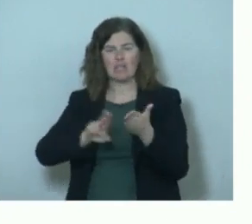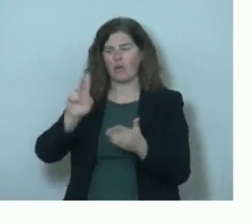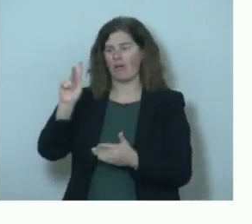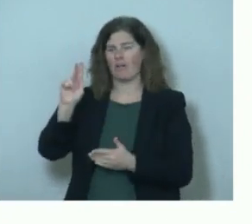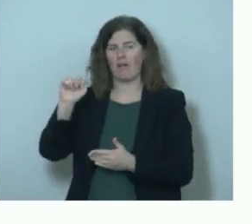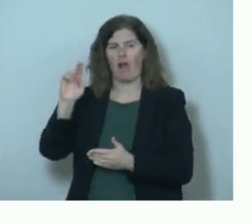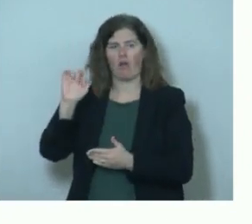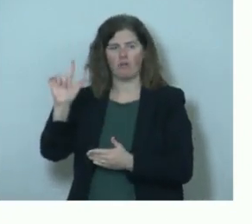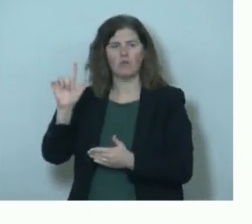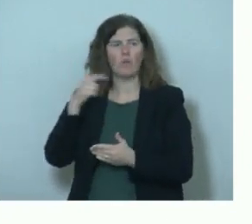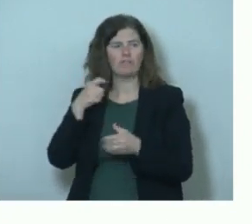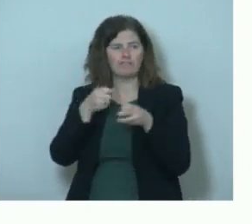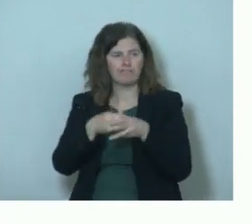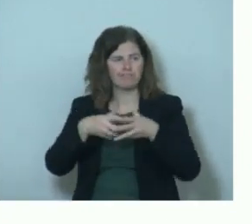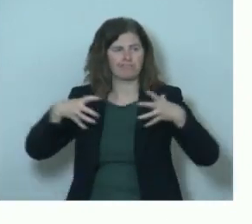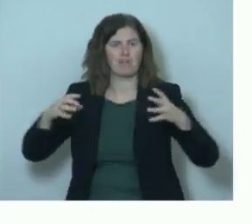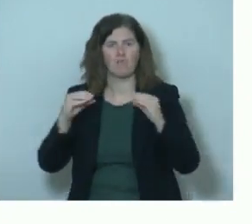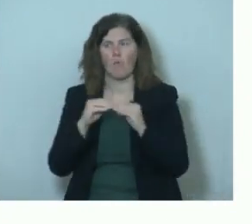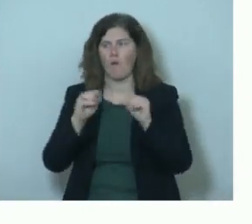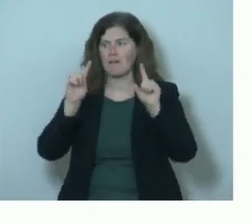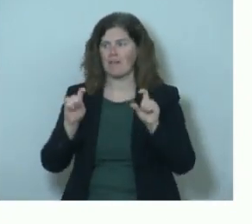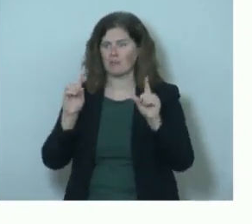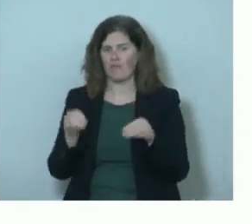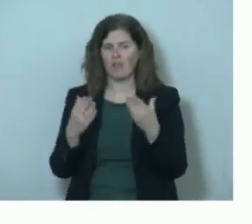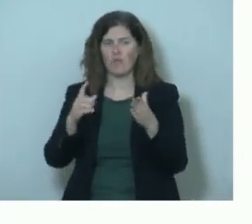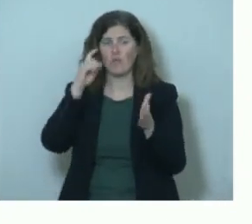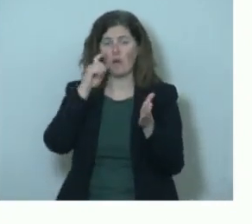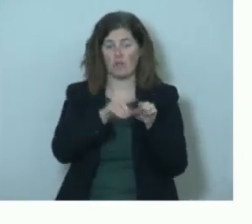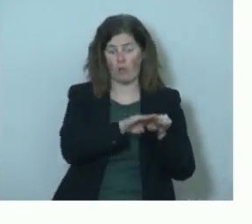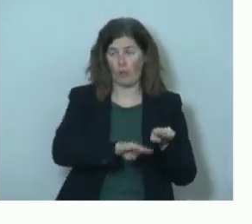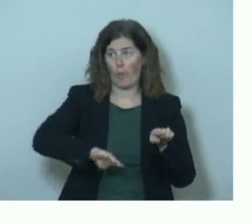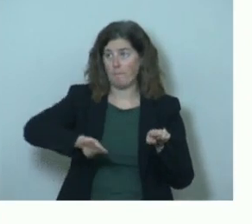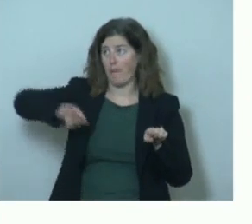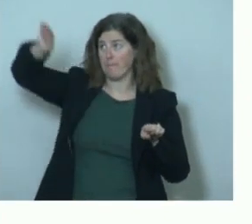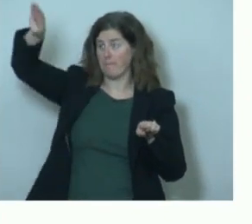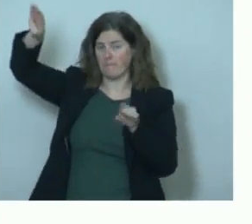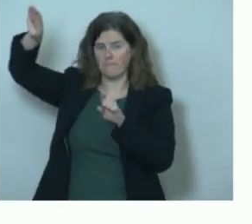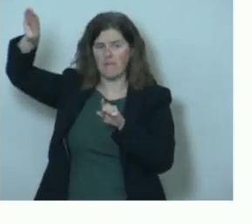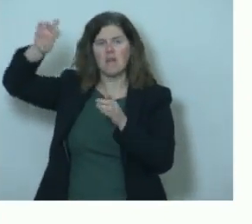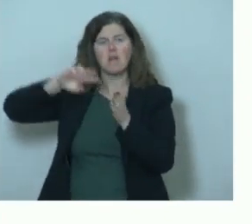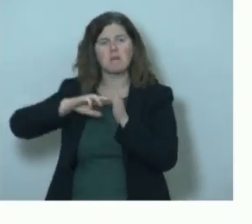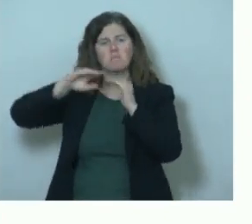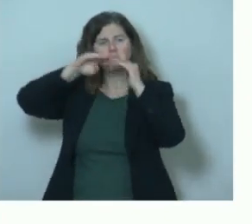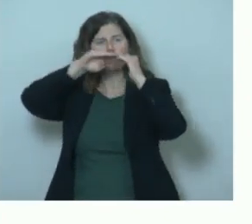WE ARE WATCHING THAT CLOSELY. LET’S MOVE ON TO TESTING.